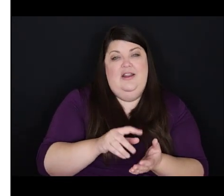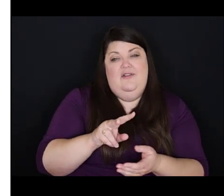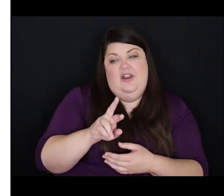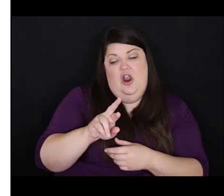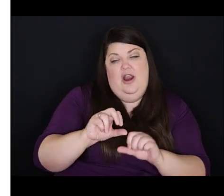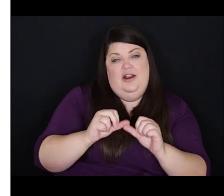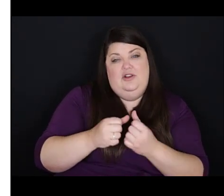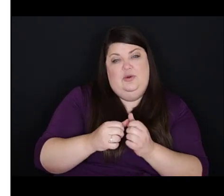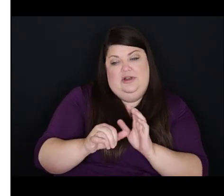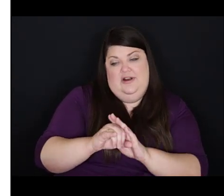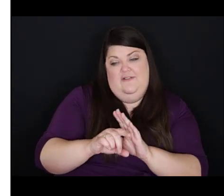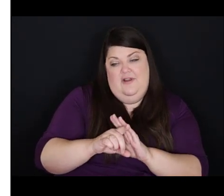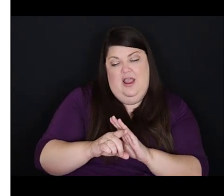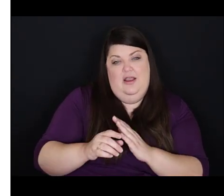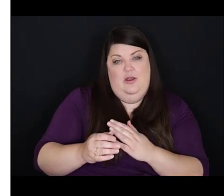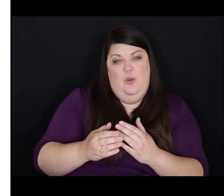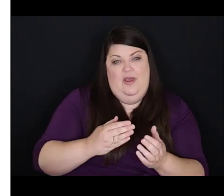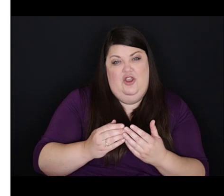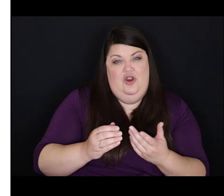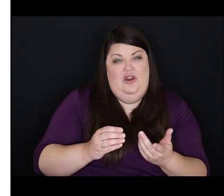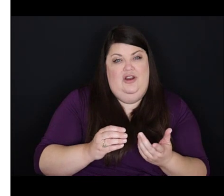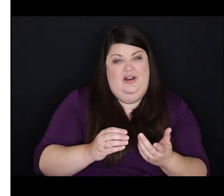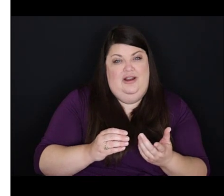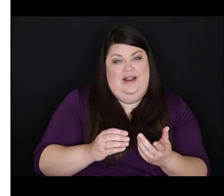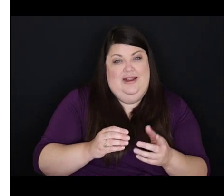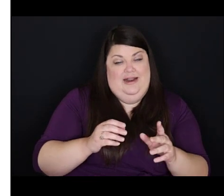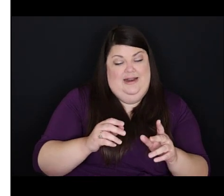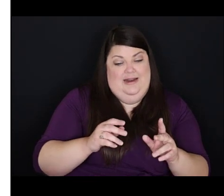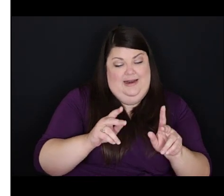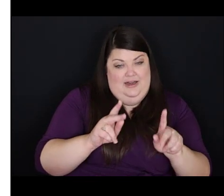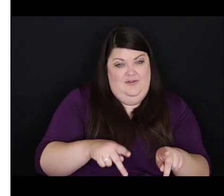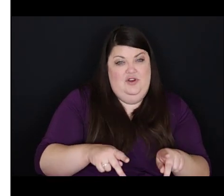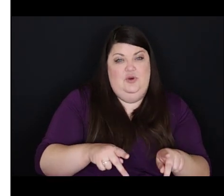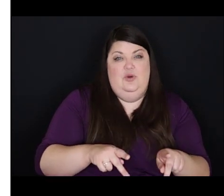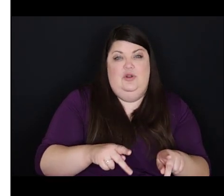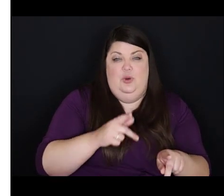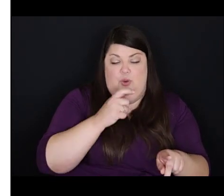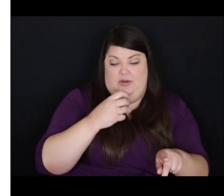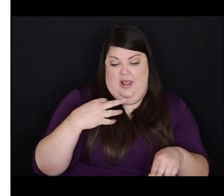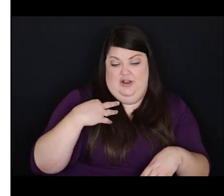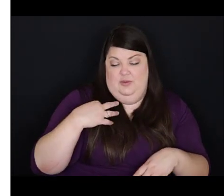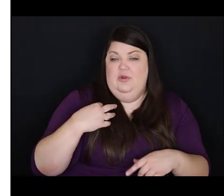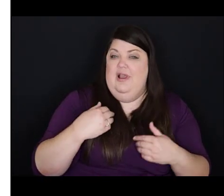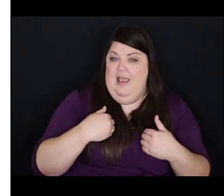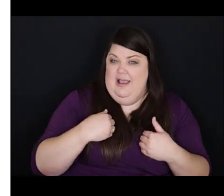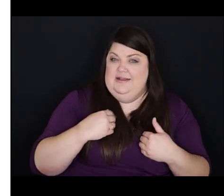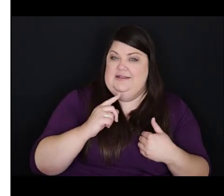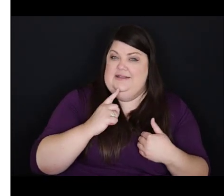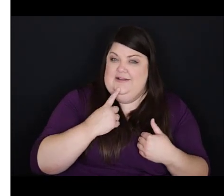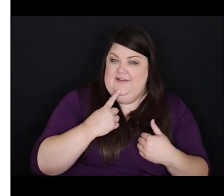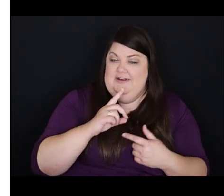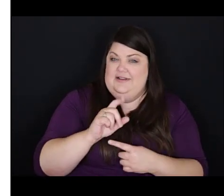identify whether an eligible individual is an individual with a significant disability or an